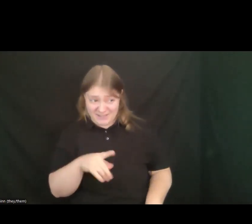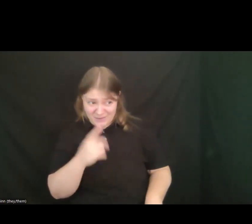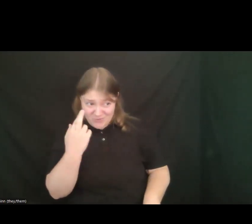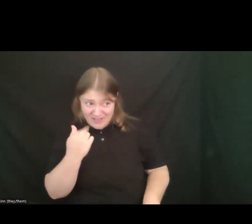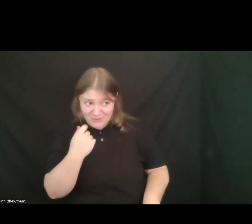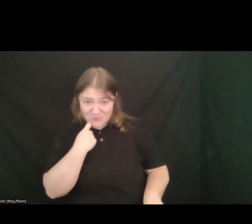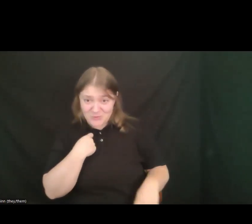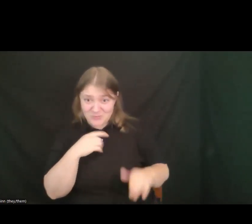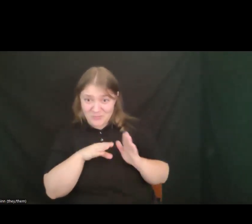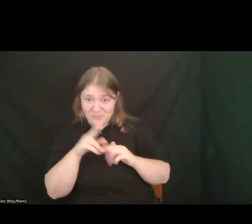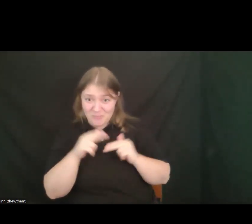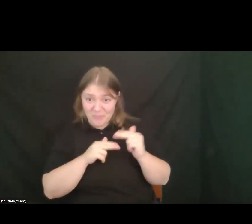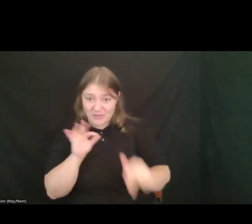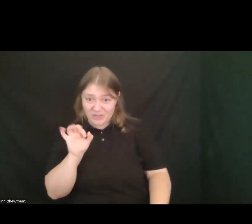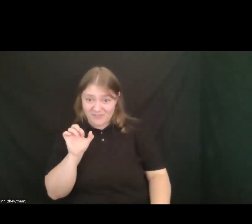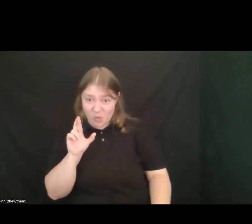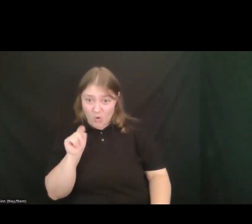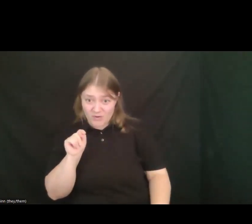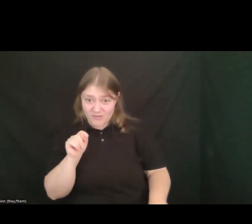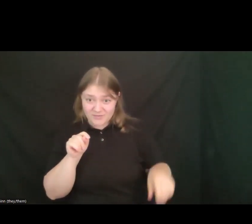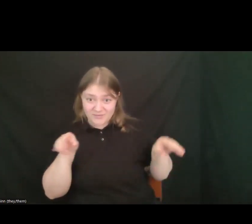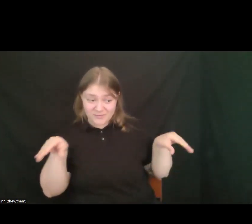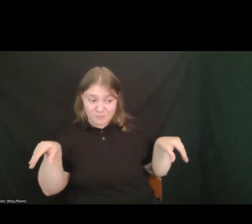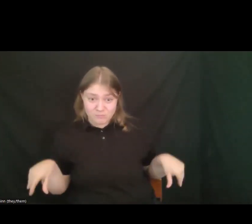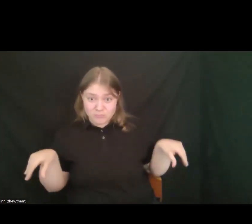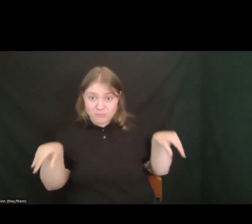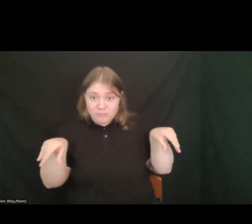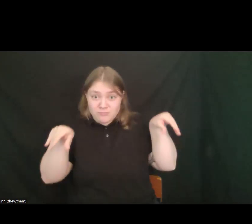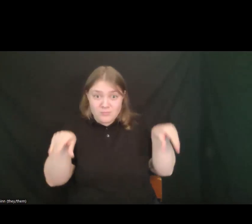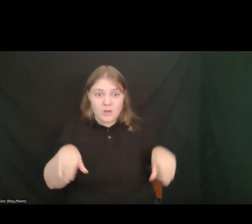around yourself as you're sitting on the couch and they're like oh my God I used to do this when